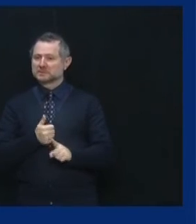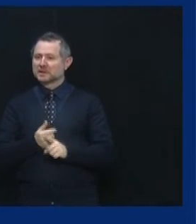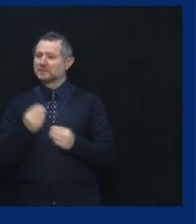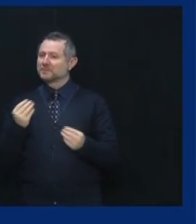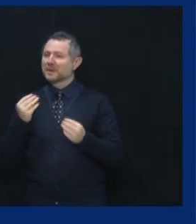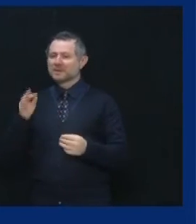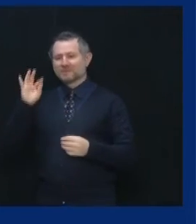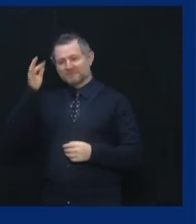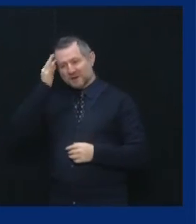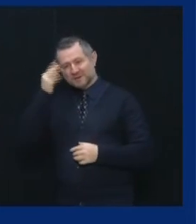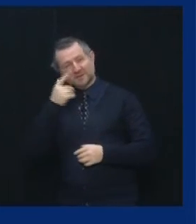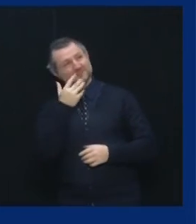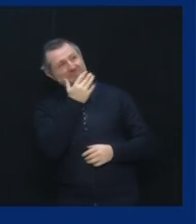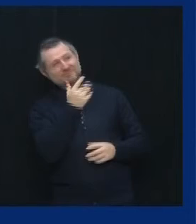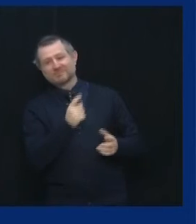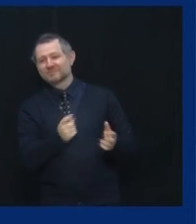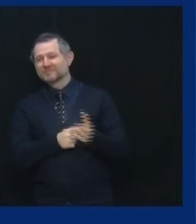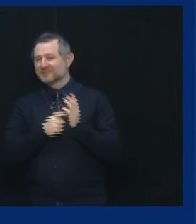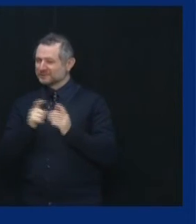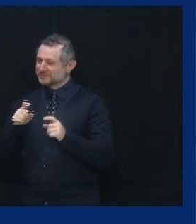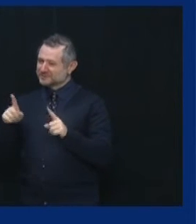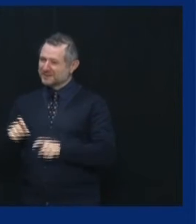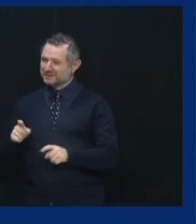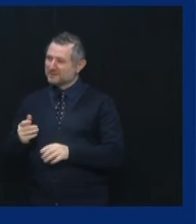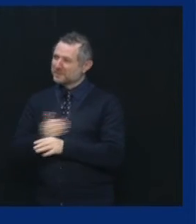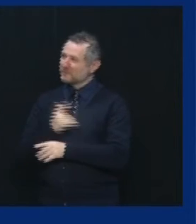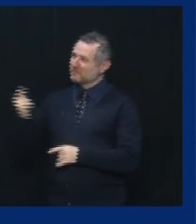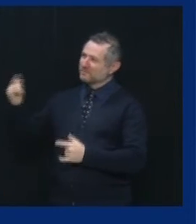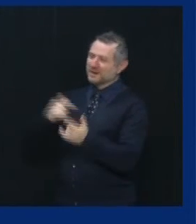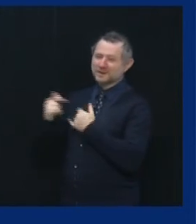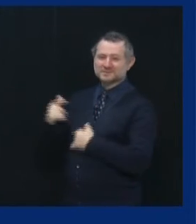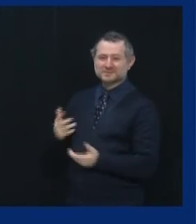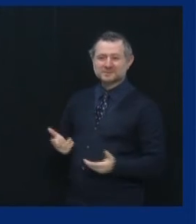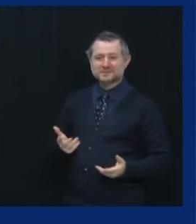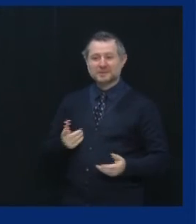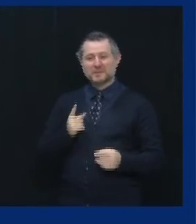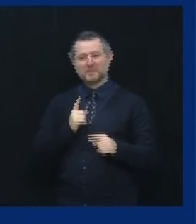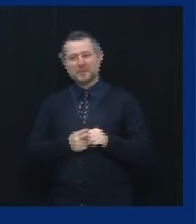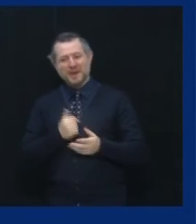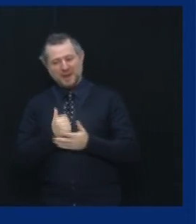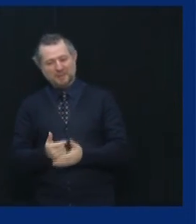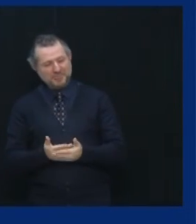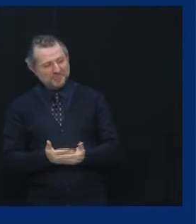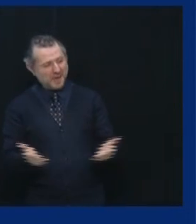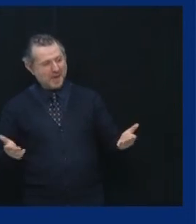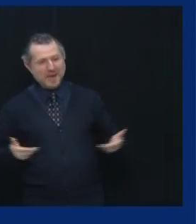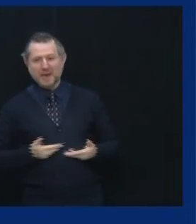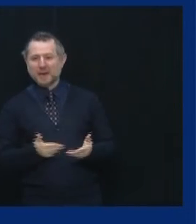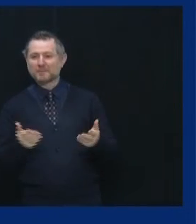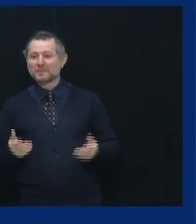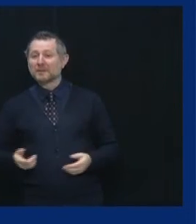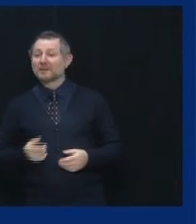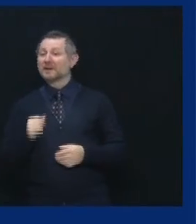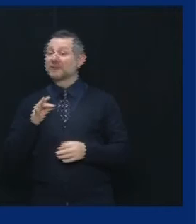SO WE KNOW THIS IS MY Yc WHY DON'T YOU TEST PEOPLE BEFORj